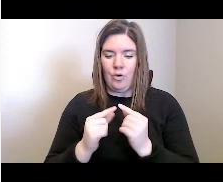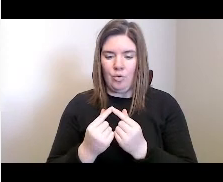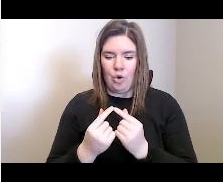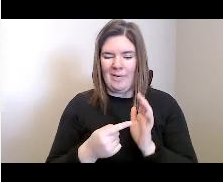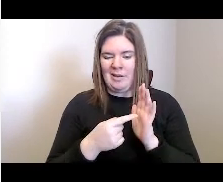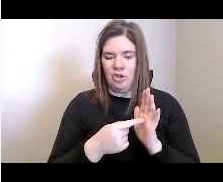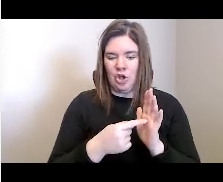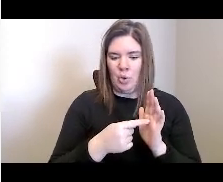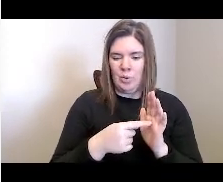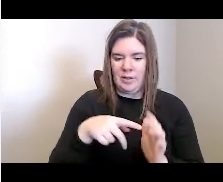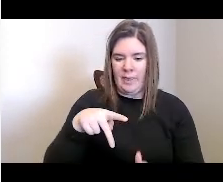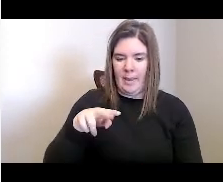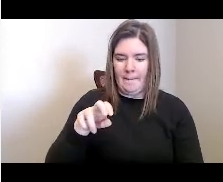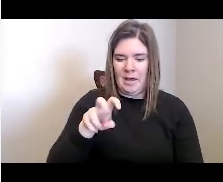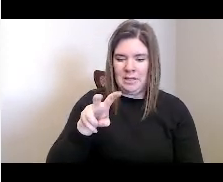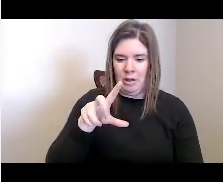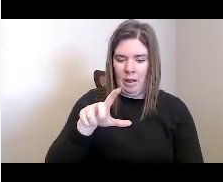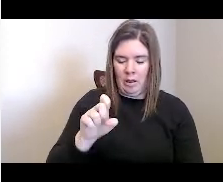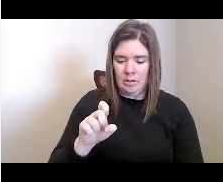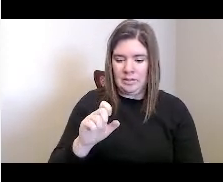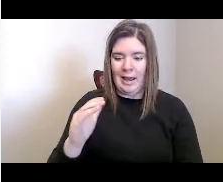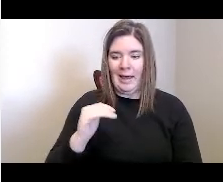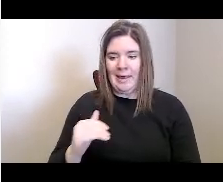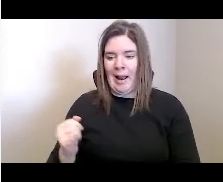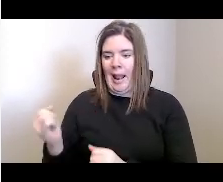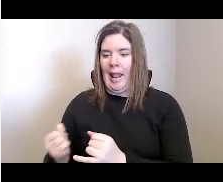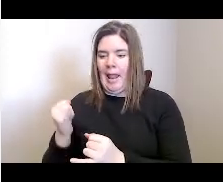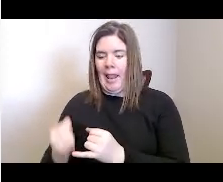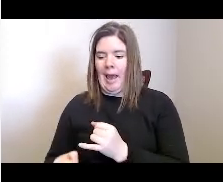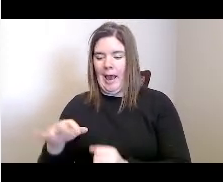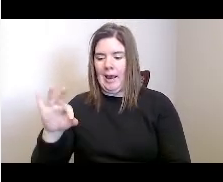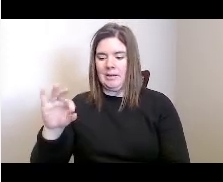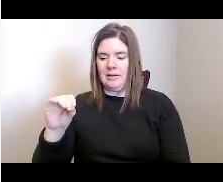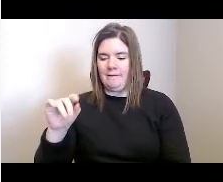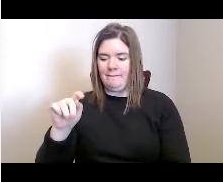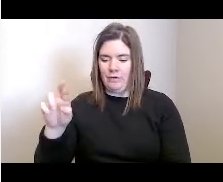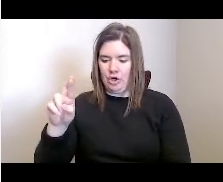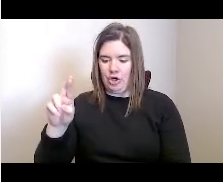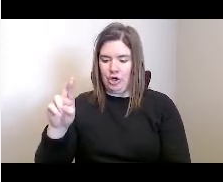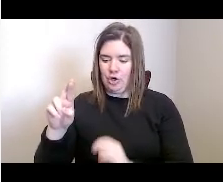that is the attribution for this. So, I've verified that reading order.